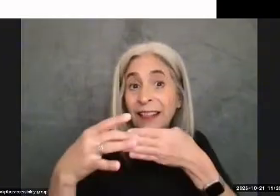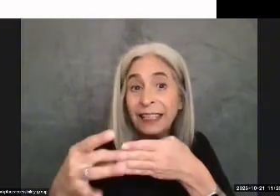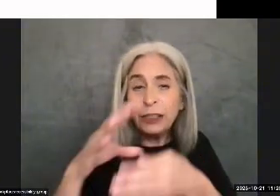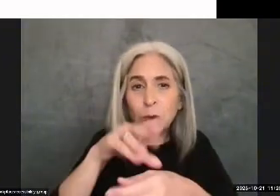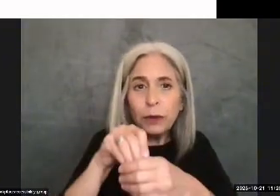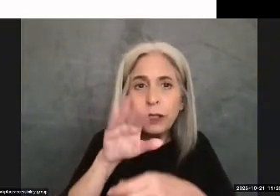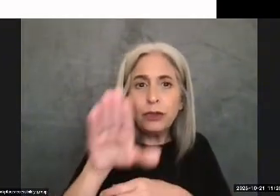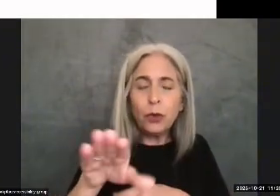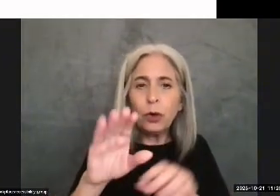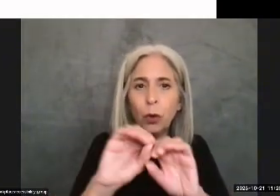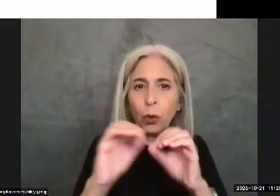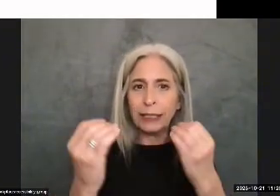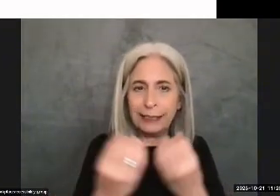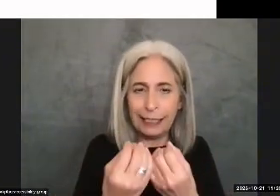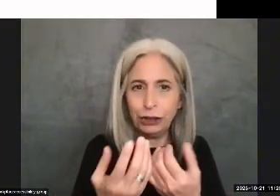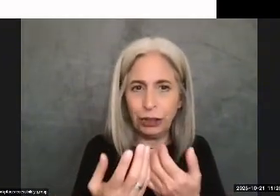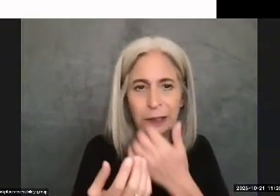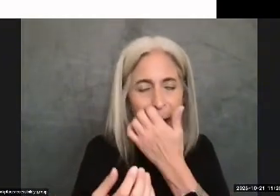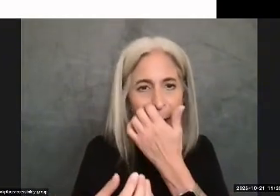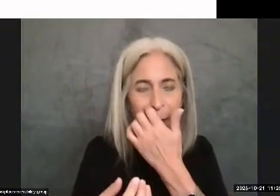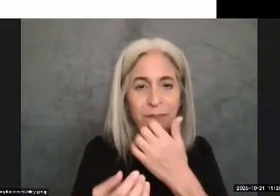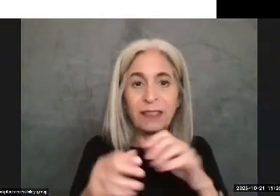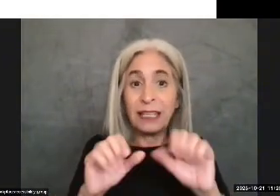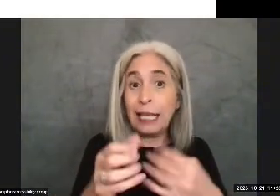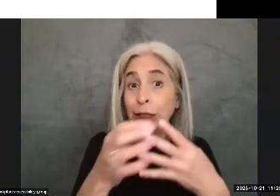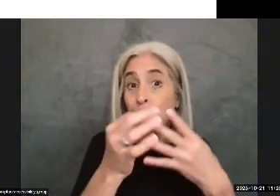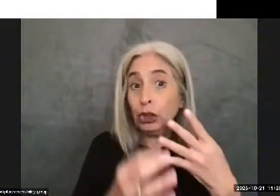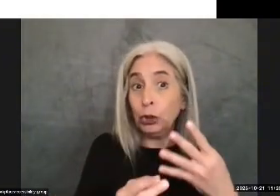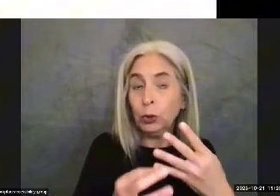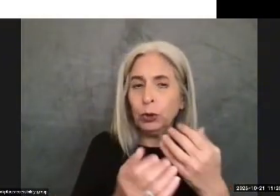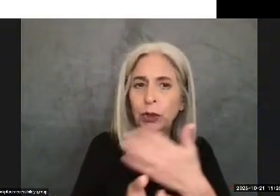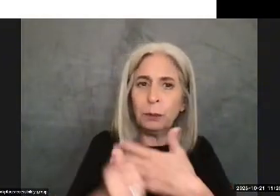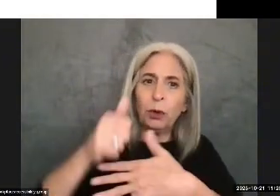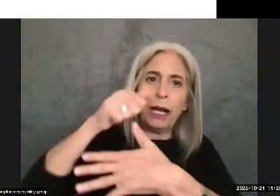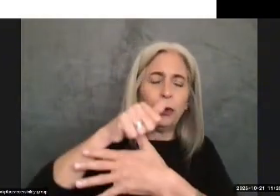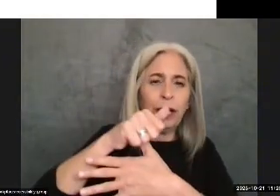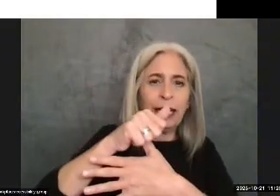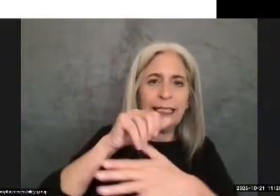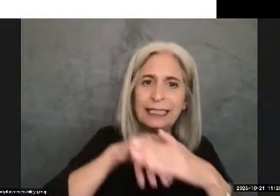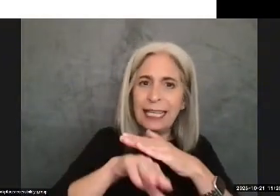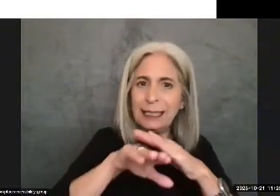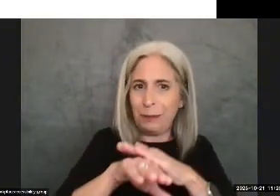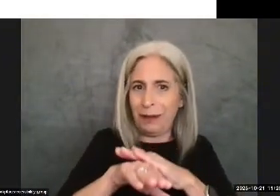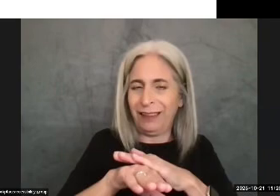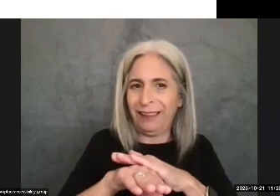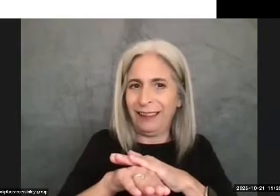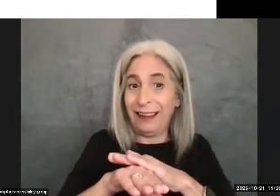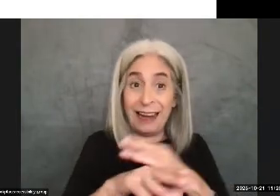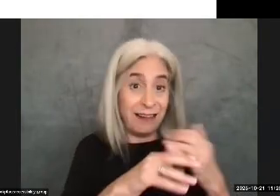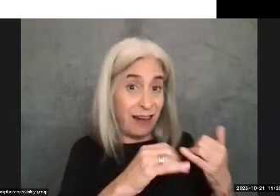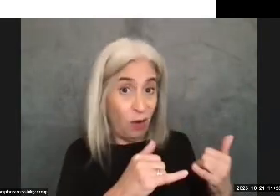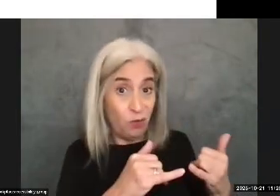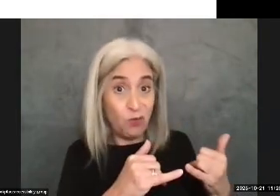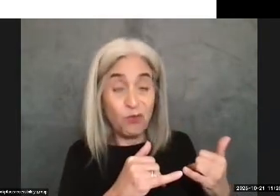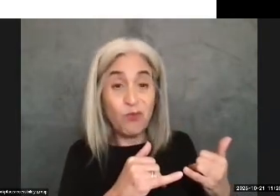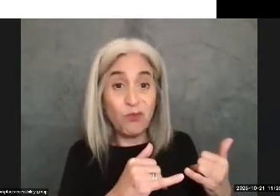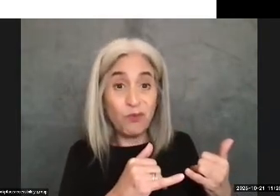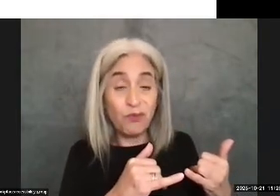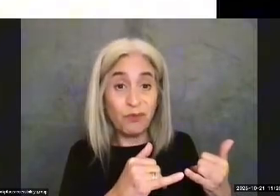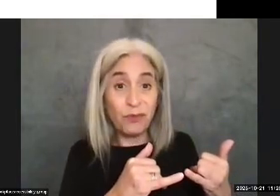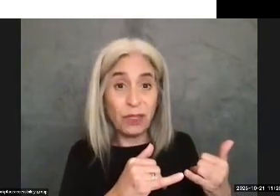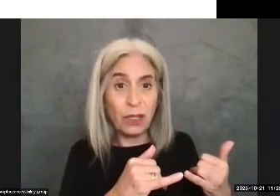Kathleen DeForest: So the leaders within your respective organizations can choose to prioritize accessibility now.